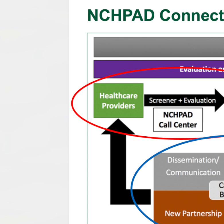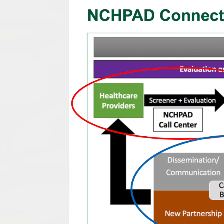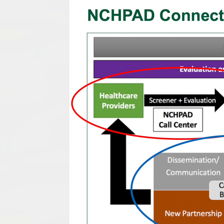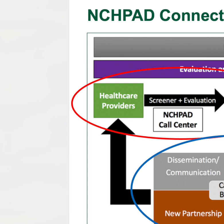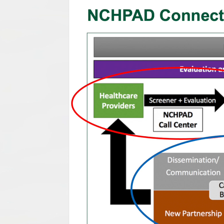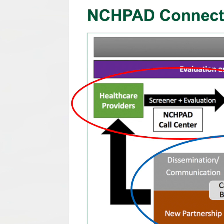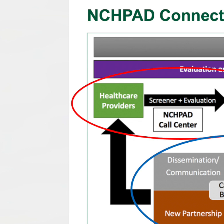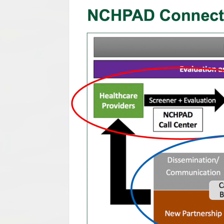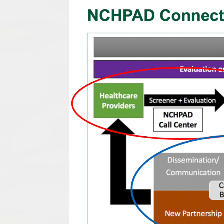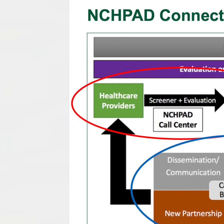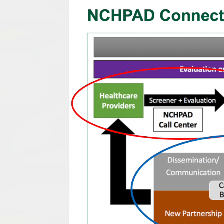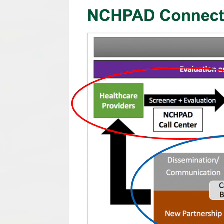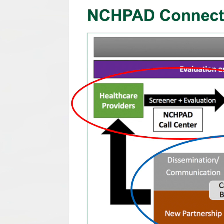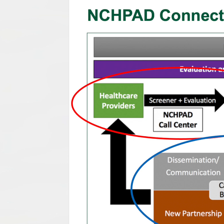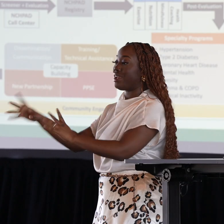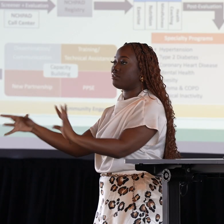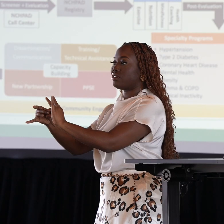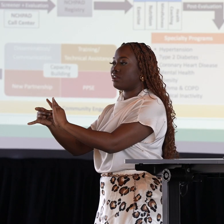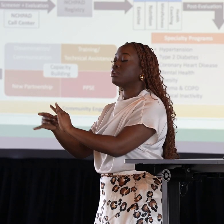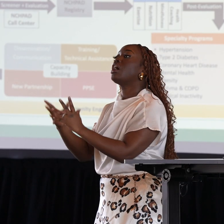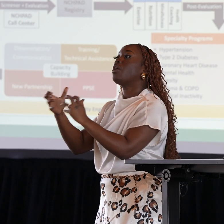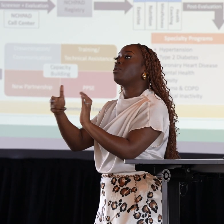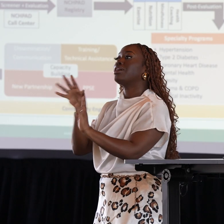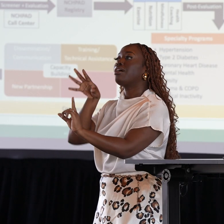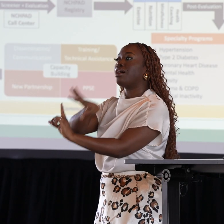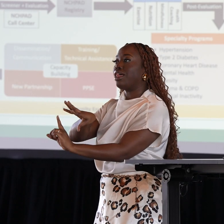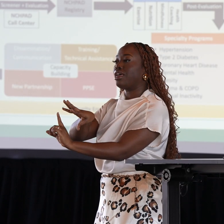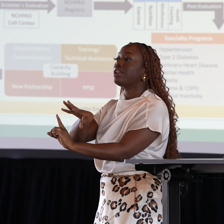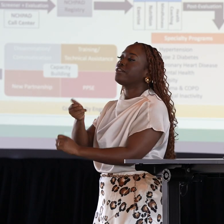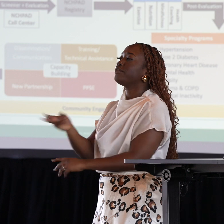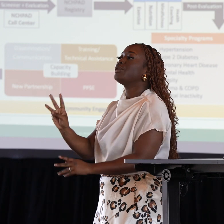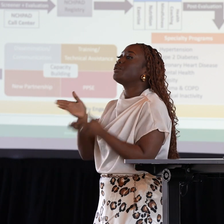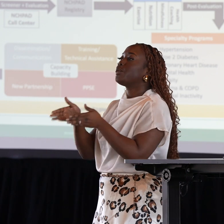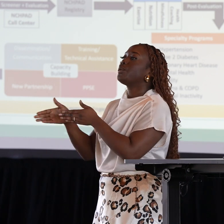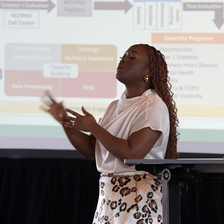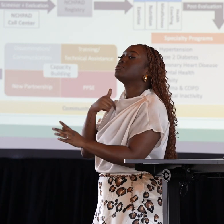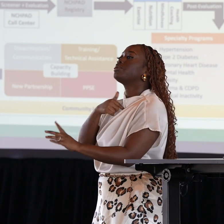Connect. But I do want to sort of highlight there's a few ways that we are applying some of these implementation science